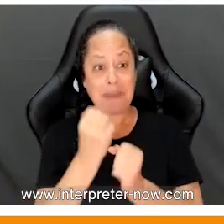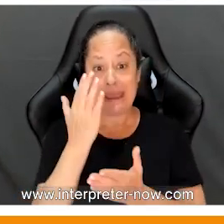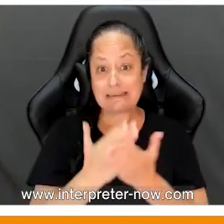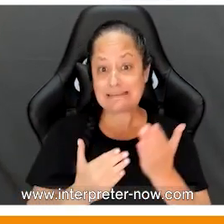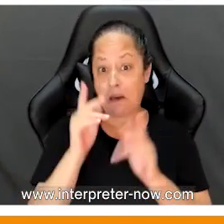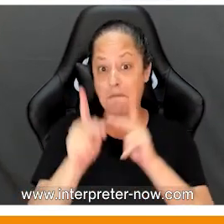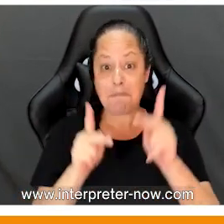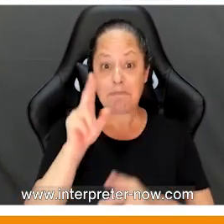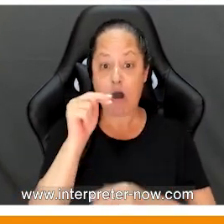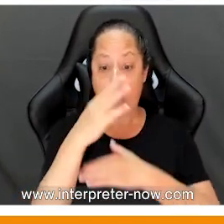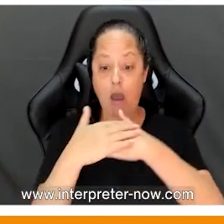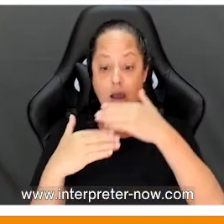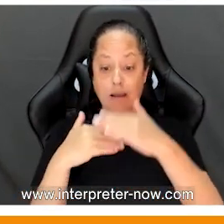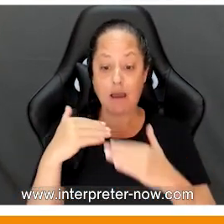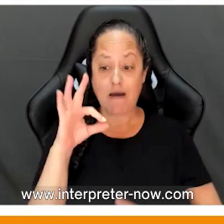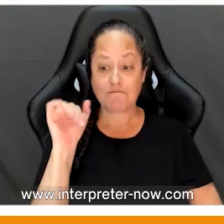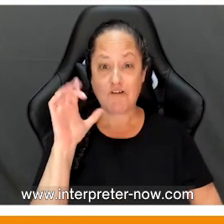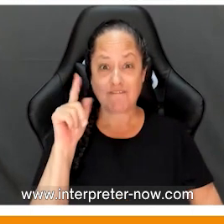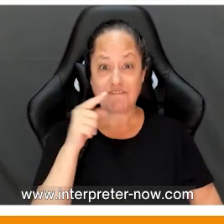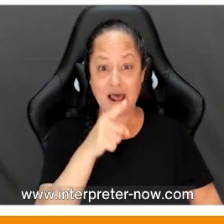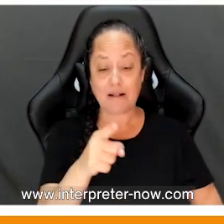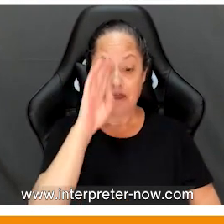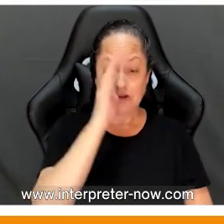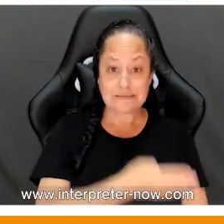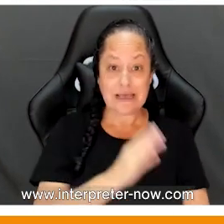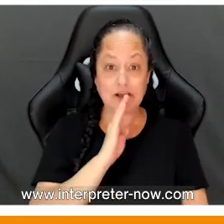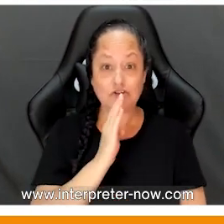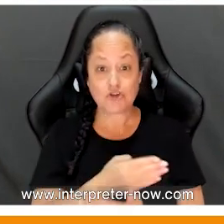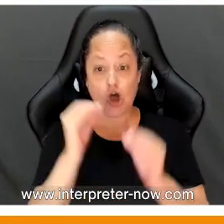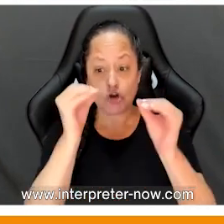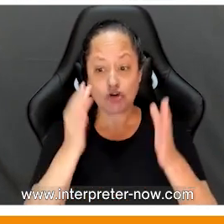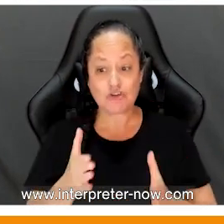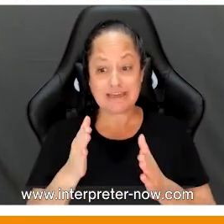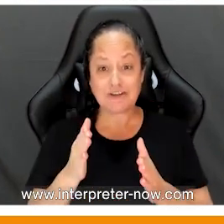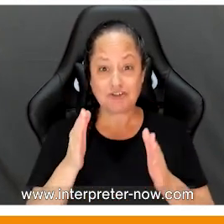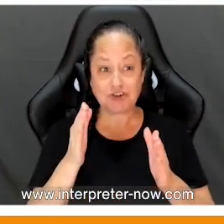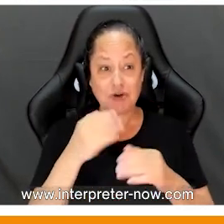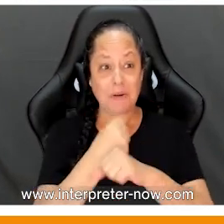Now, does it make some people uncomfortable, the fact that their son or daughter's teacher